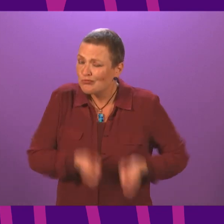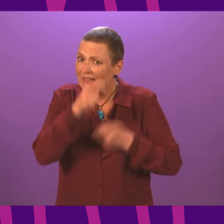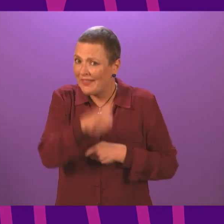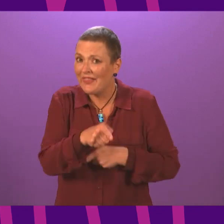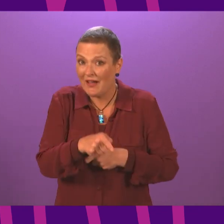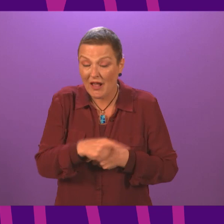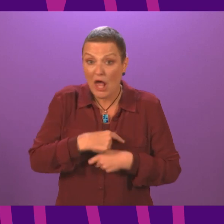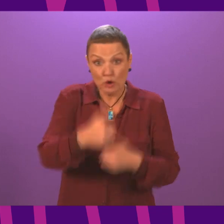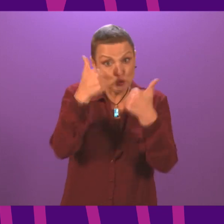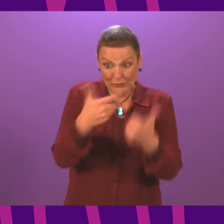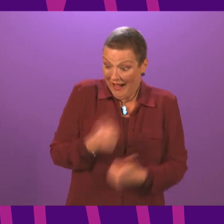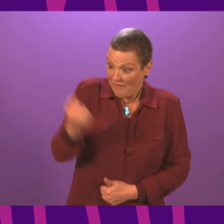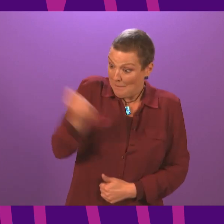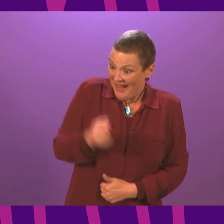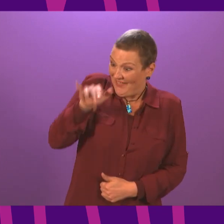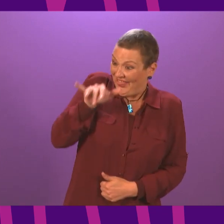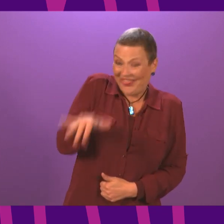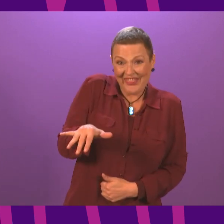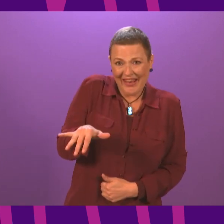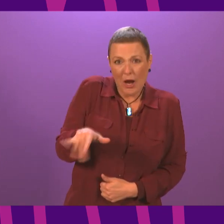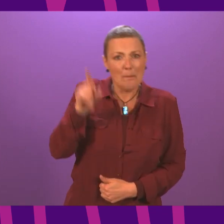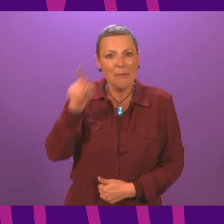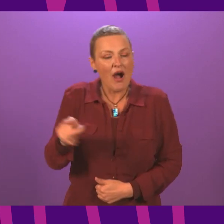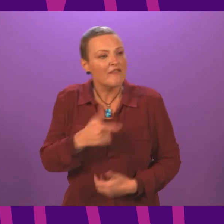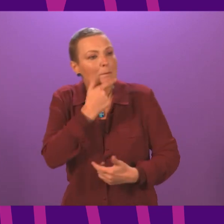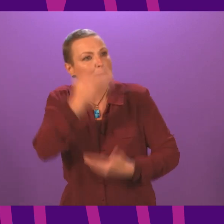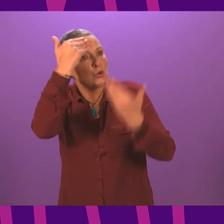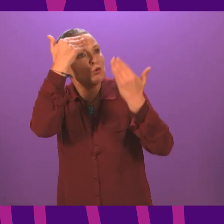that alone is not good enough. They mean nothing if we do not tell people about them